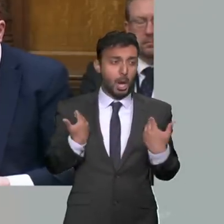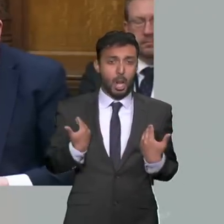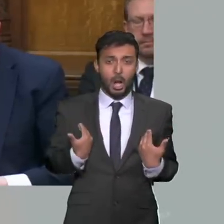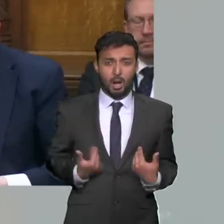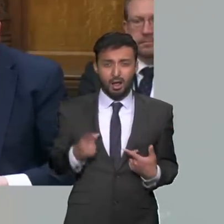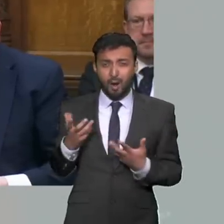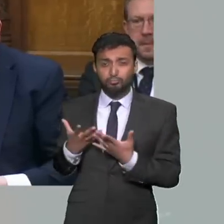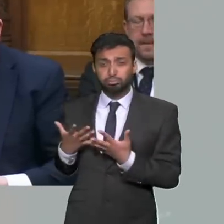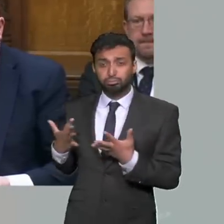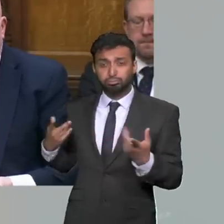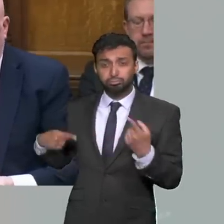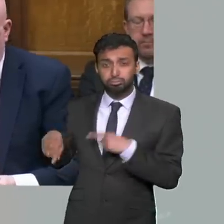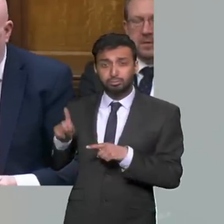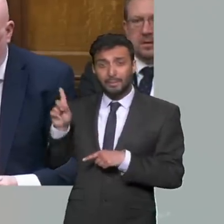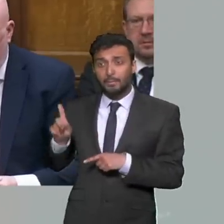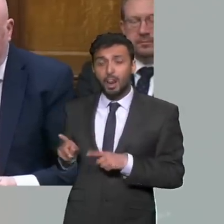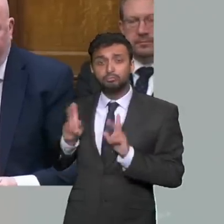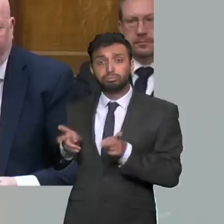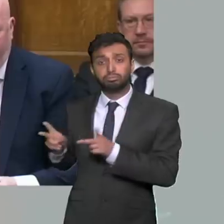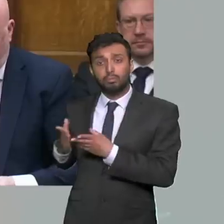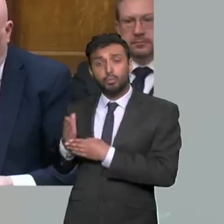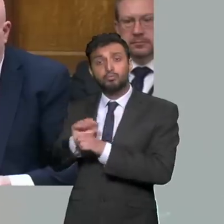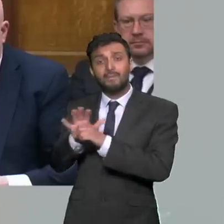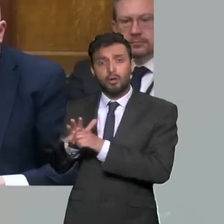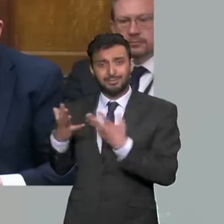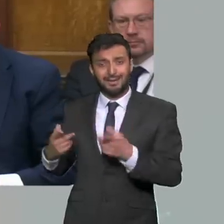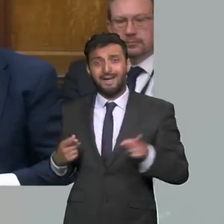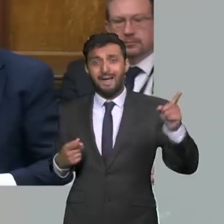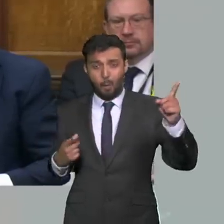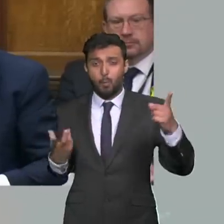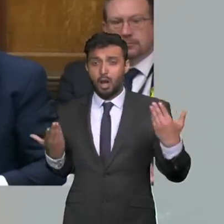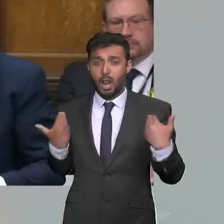and they are now sitting on their hands and laughing in our faces as the cost of living